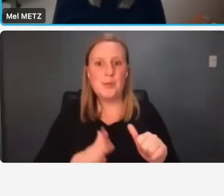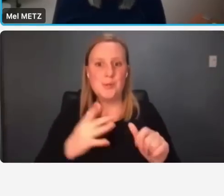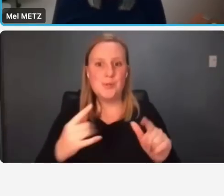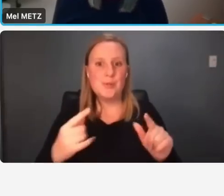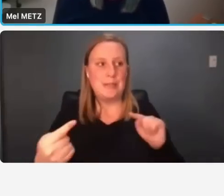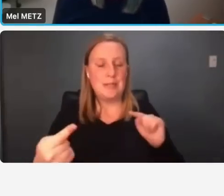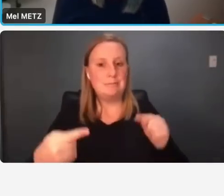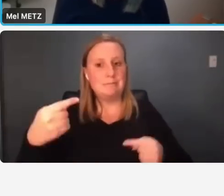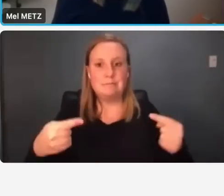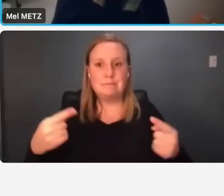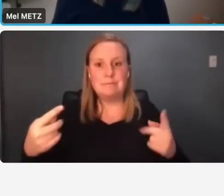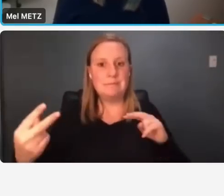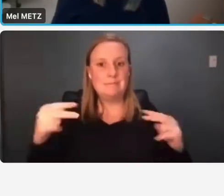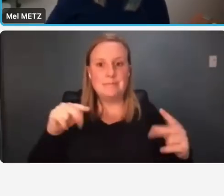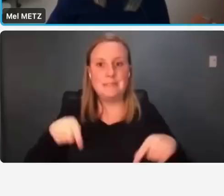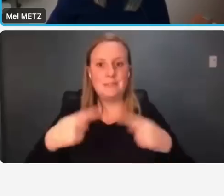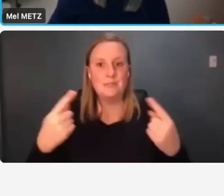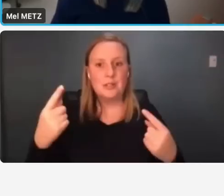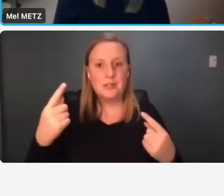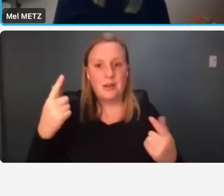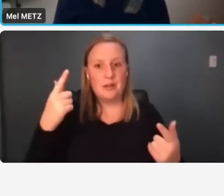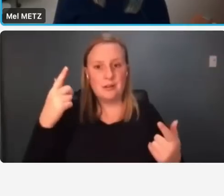My personal preference would be to use language in